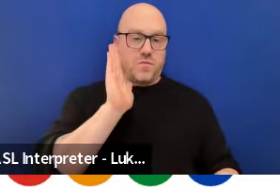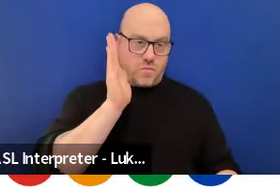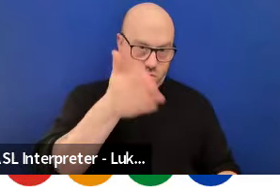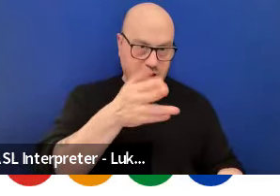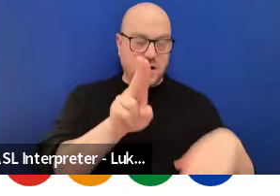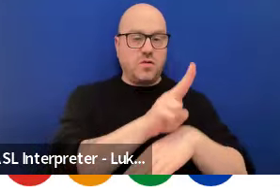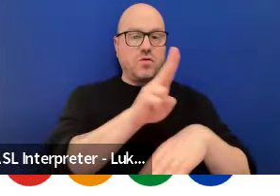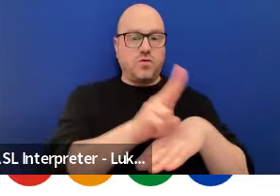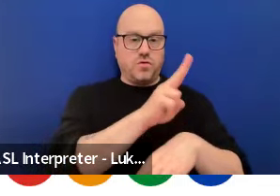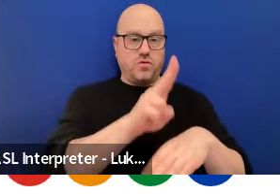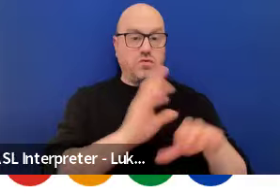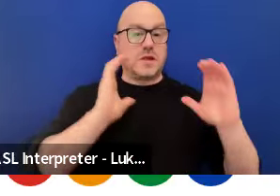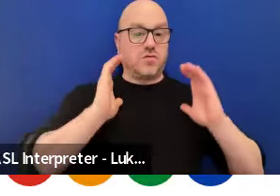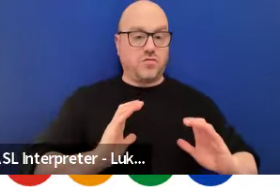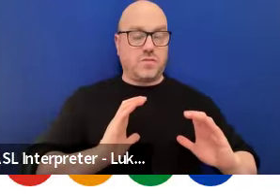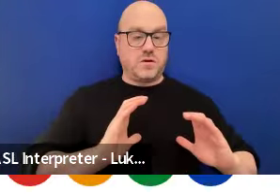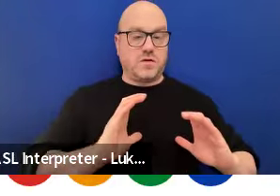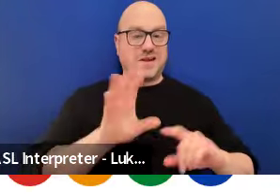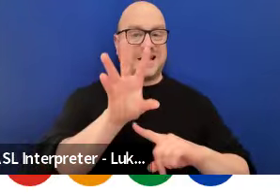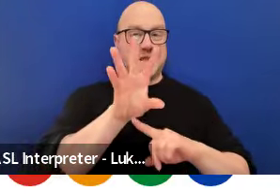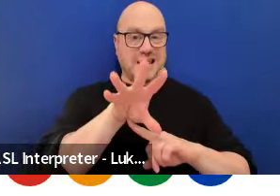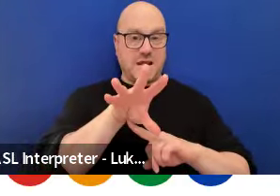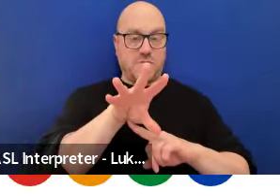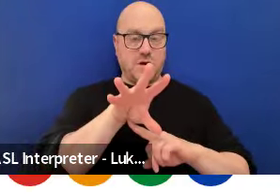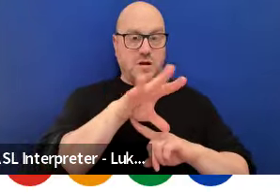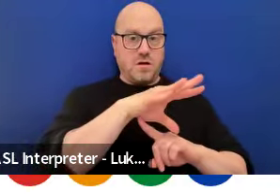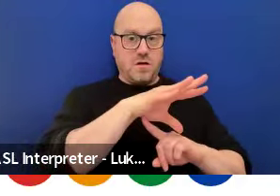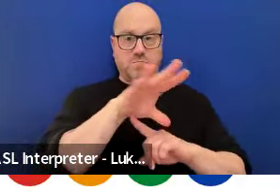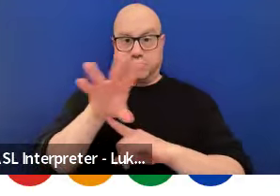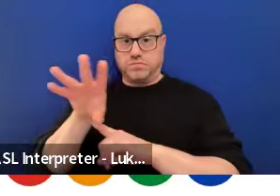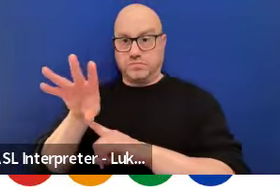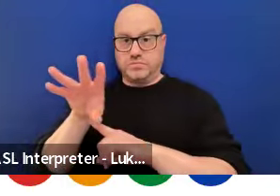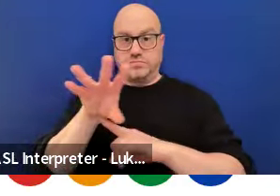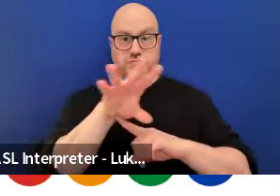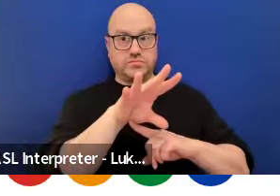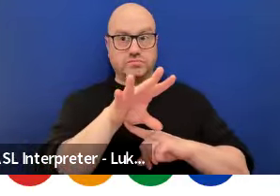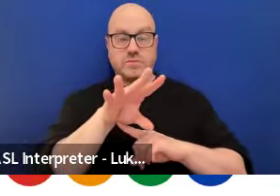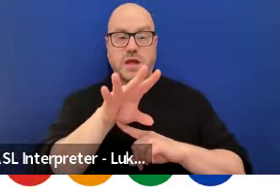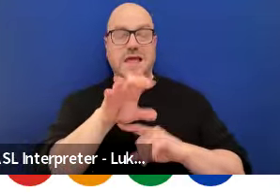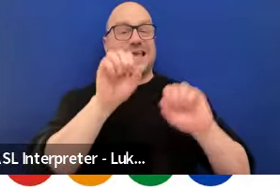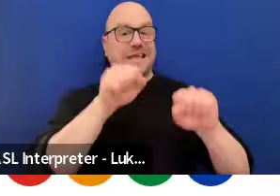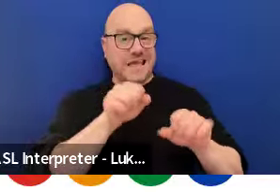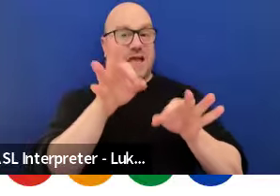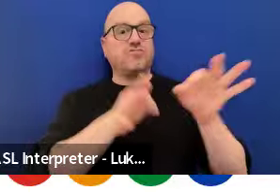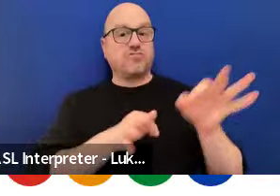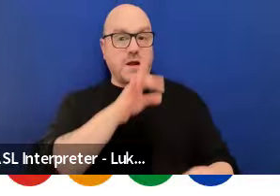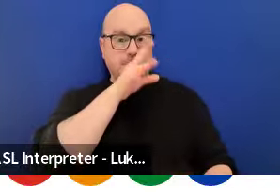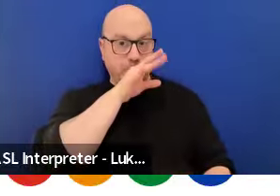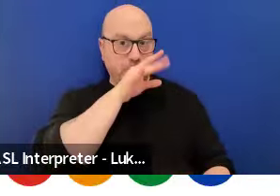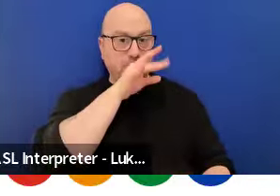CONNECT WITH A LIVE AGENT; WHO WILL LEVERAGES THE RIDER'S CAMERA ON THEIR CELL PHONE.